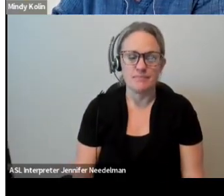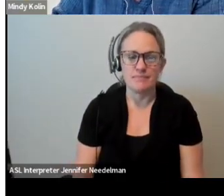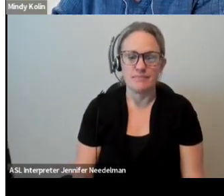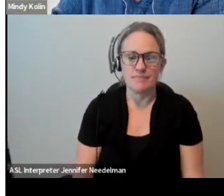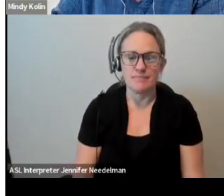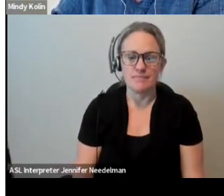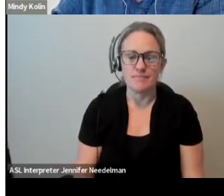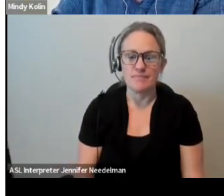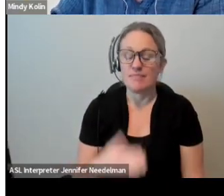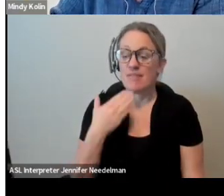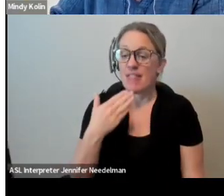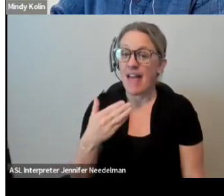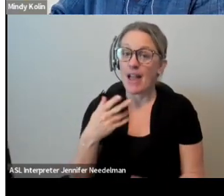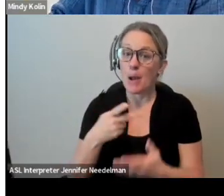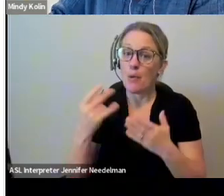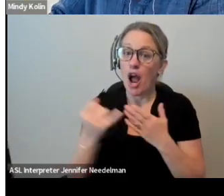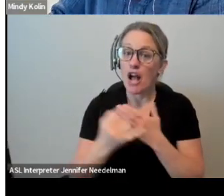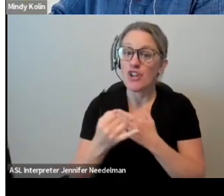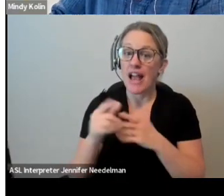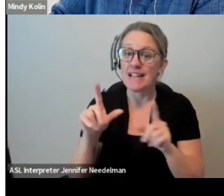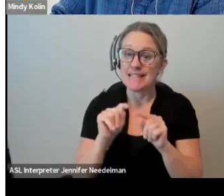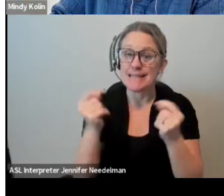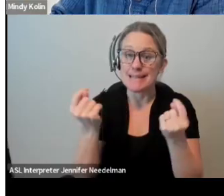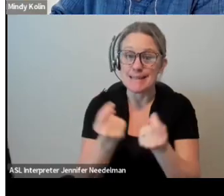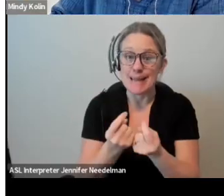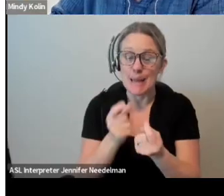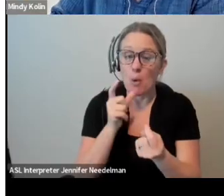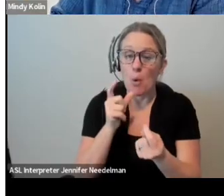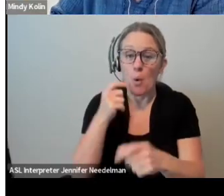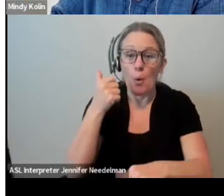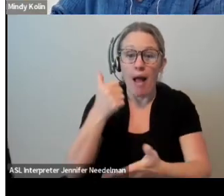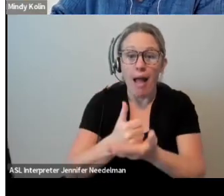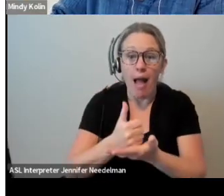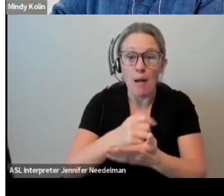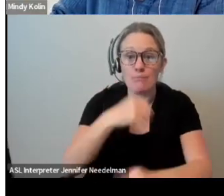We'd like to thank our project team who has helped organize this event.